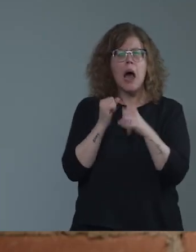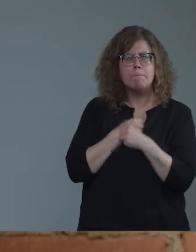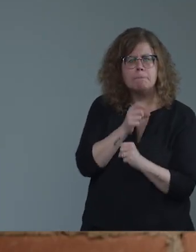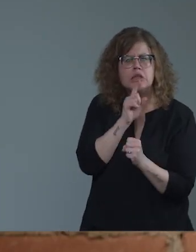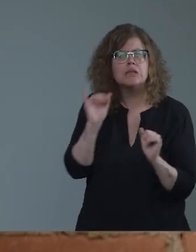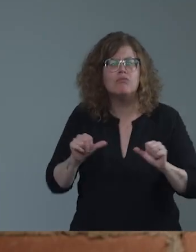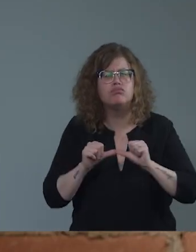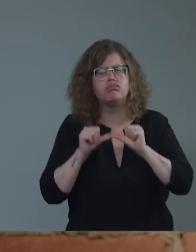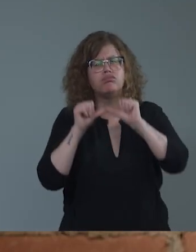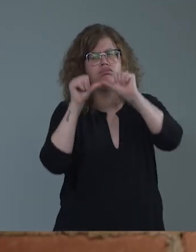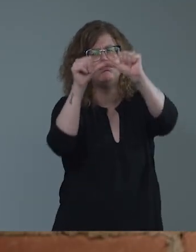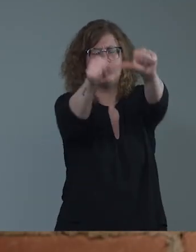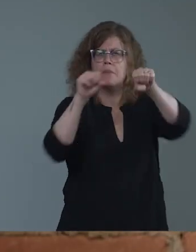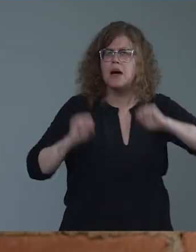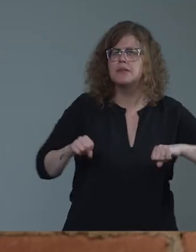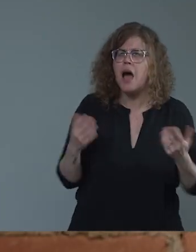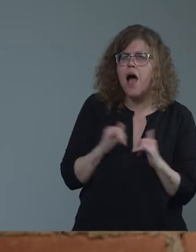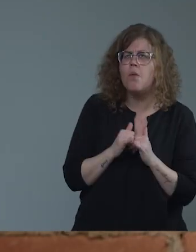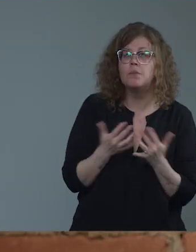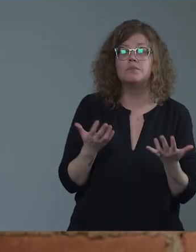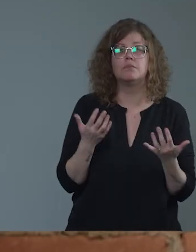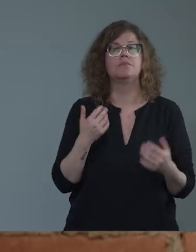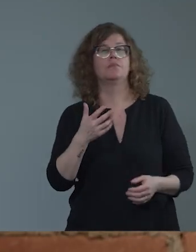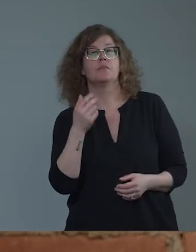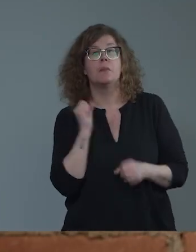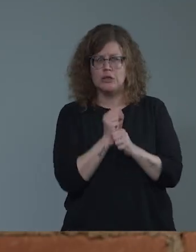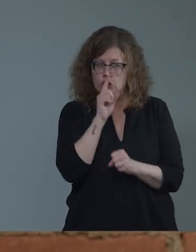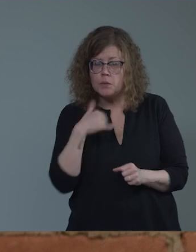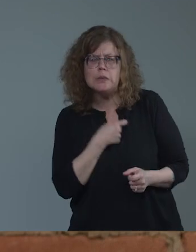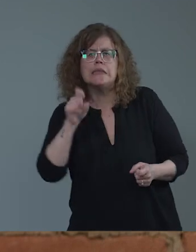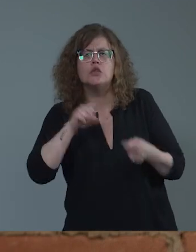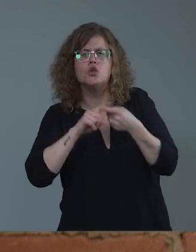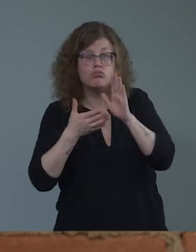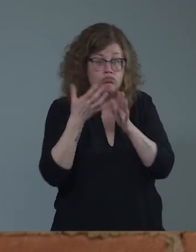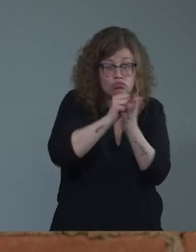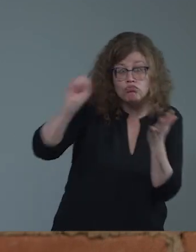And we need to know what's there. All of this includes planning for the future. Constant